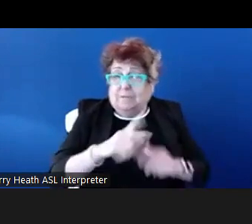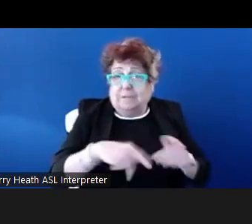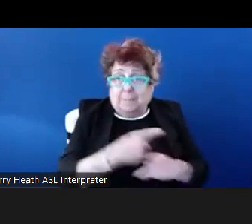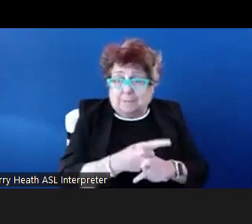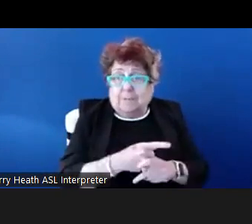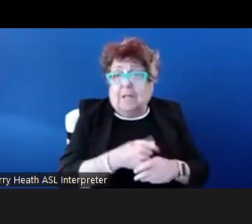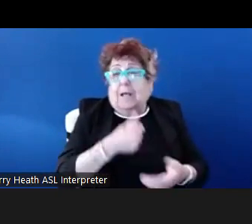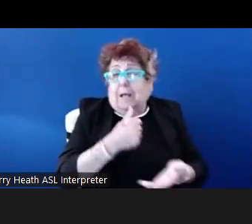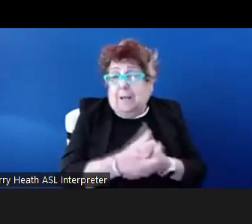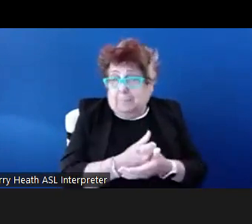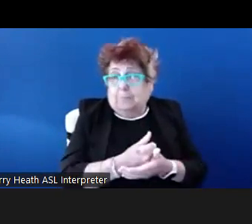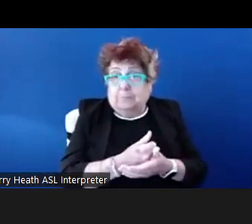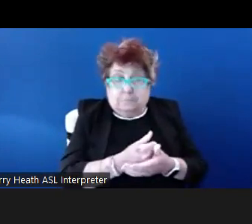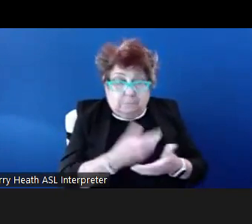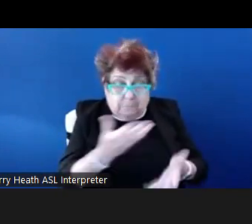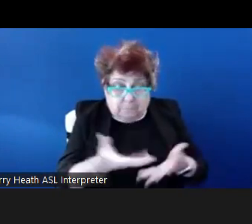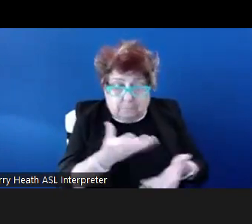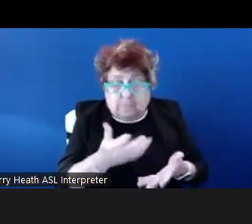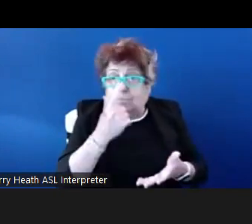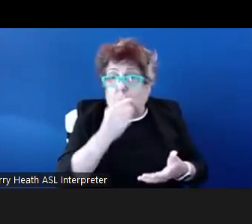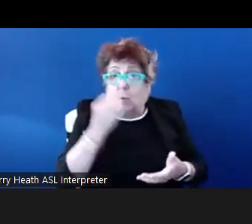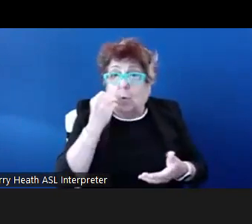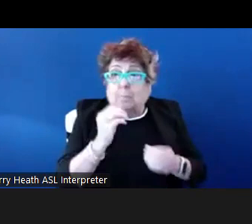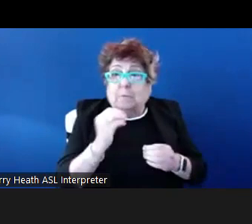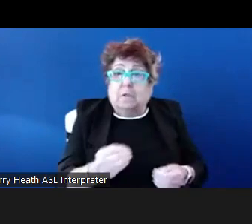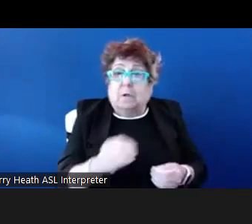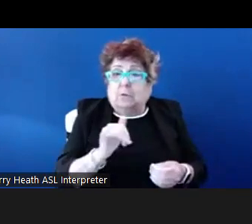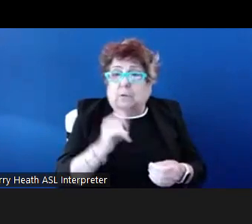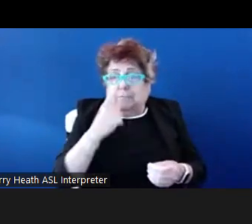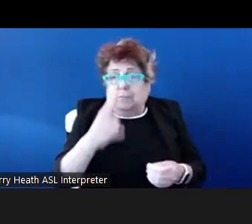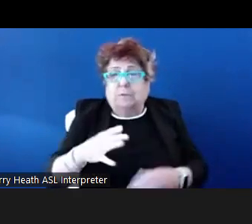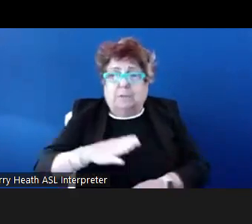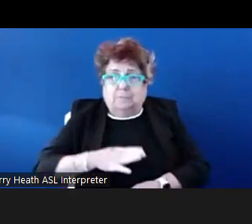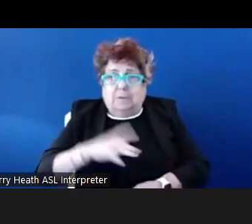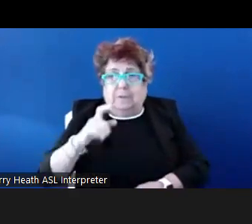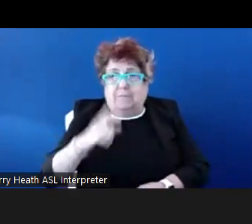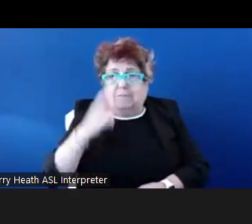to meet the rental assistance needs of low income Americans. Those resources certainly aren't enough,